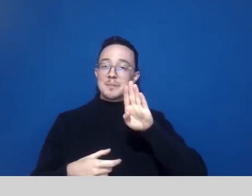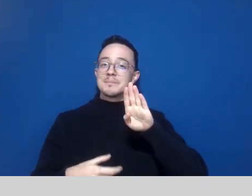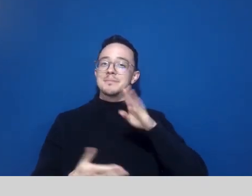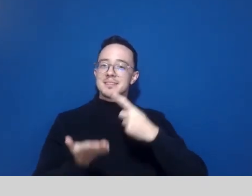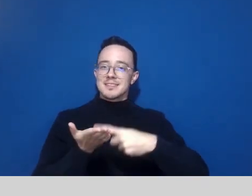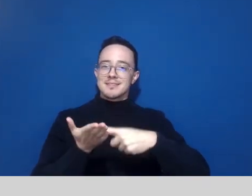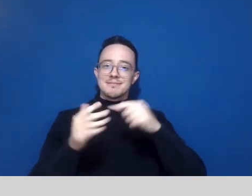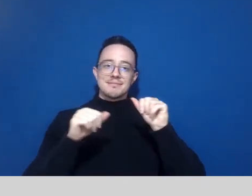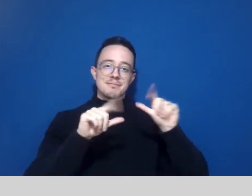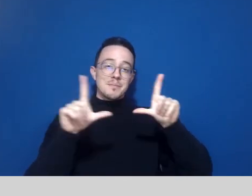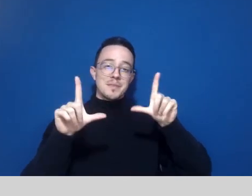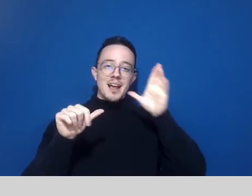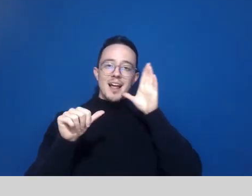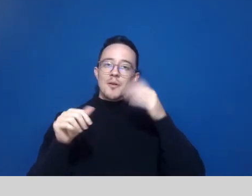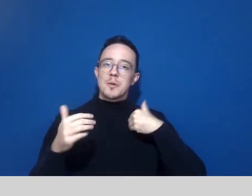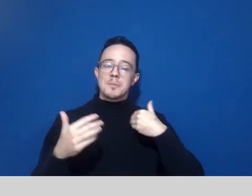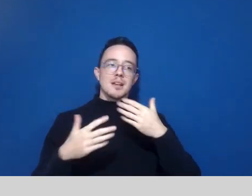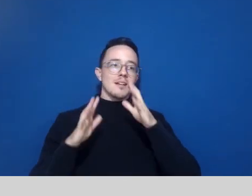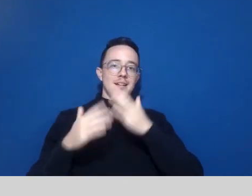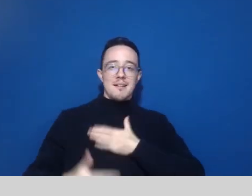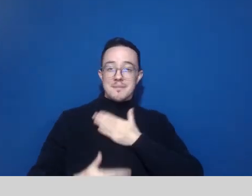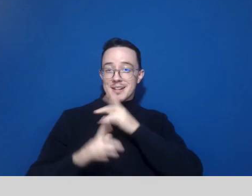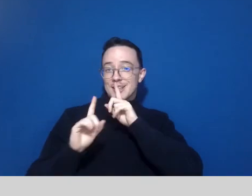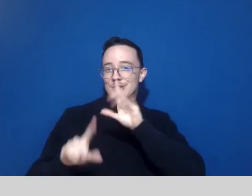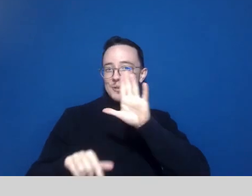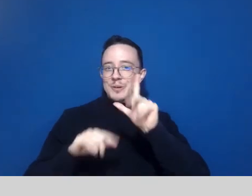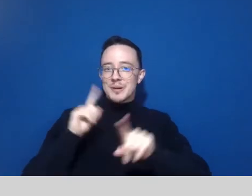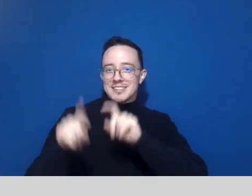and I'll be hanging around during PyGotham, and happy to answer any questions.